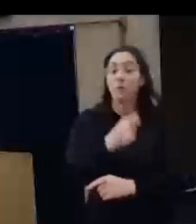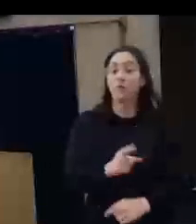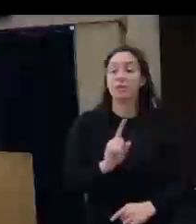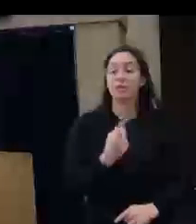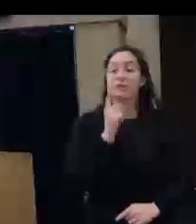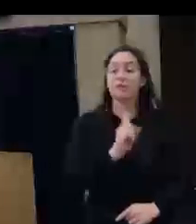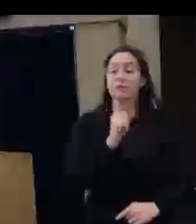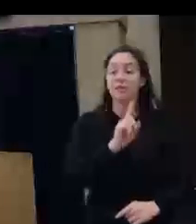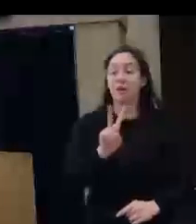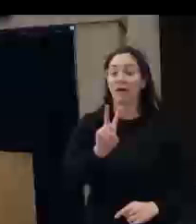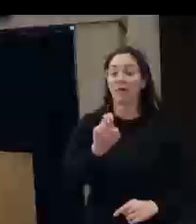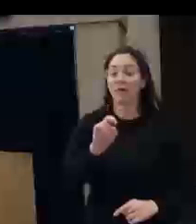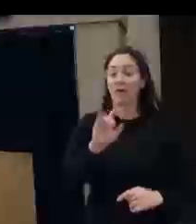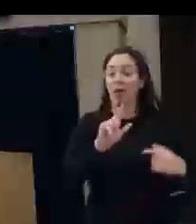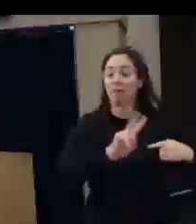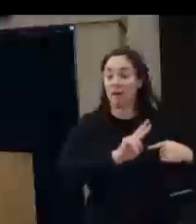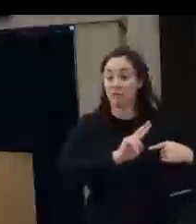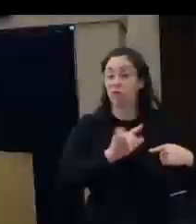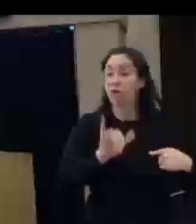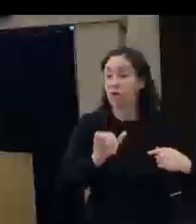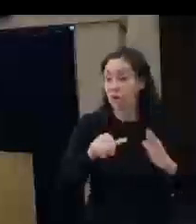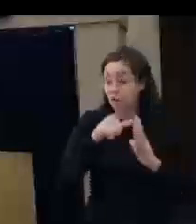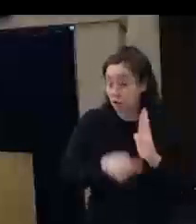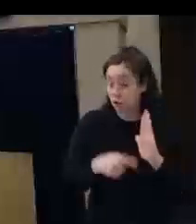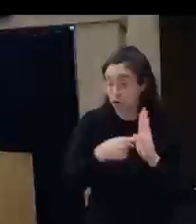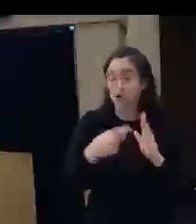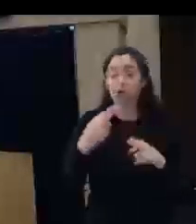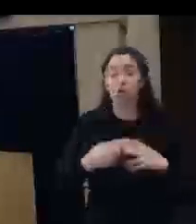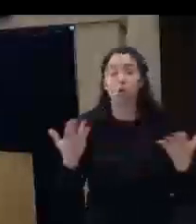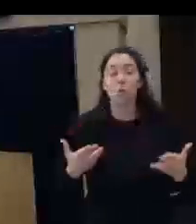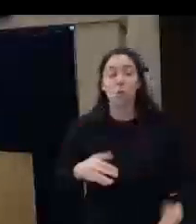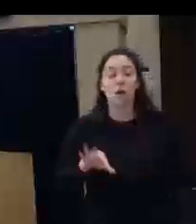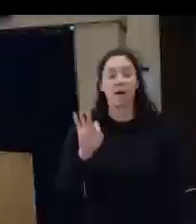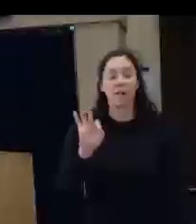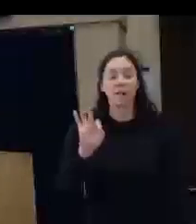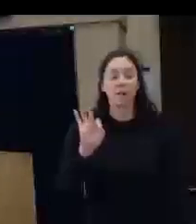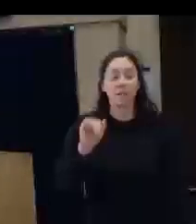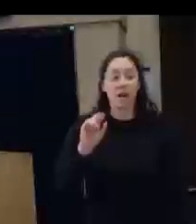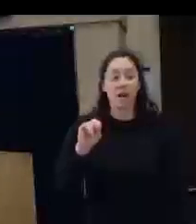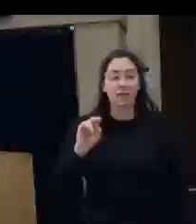the def the the surgery the main surgery that we do is called a Fontan procedure so there's been a